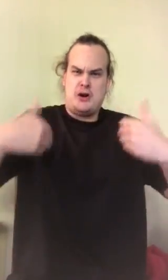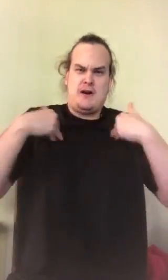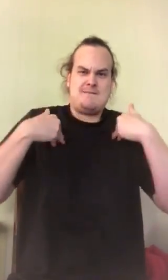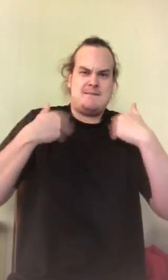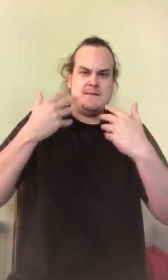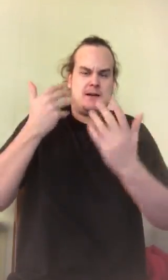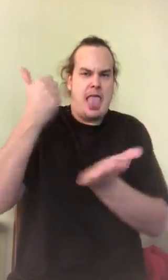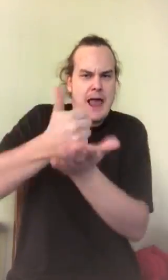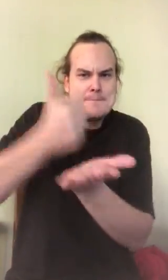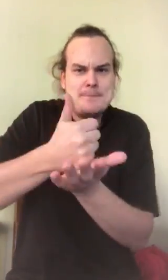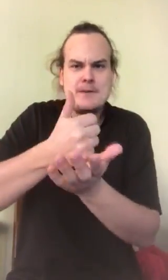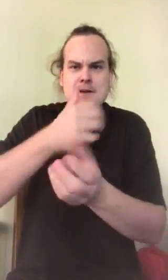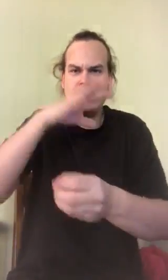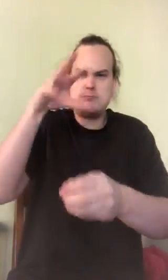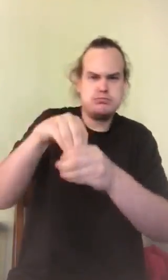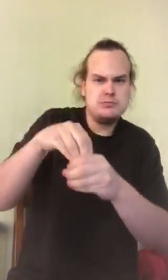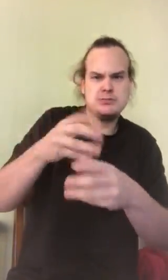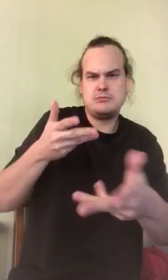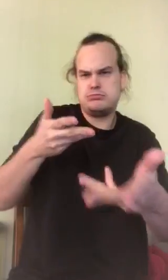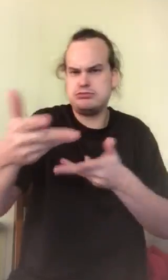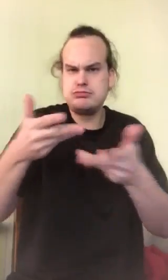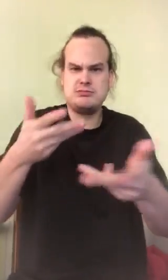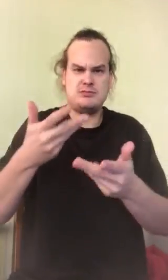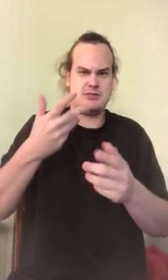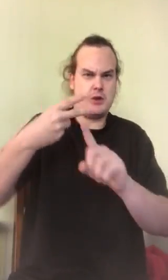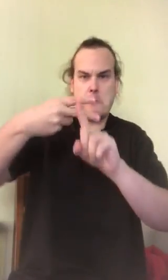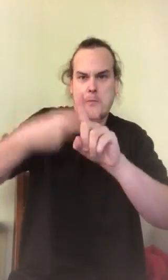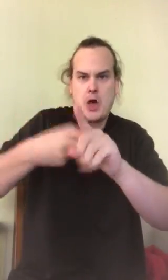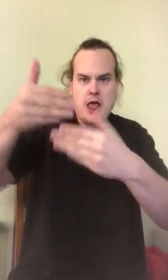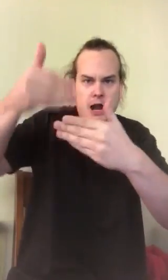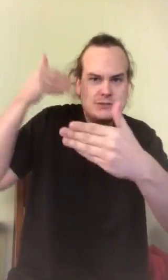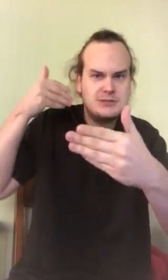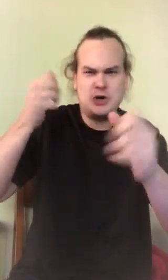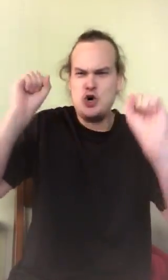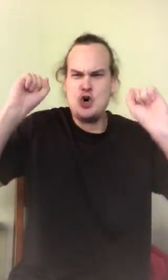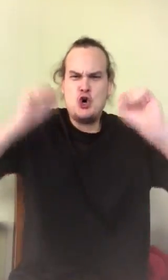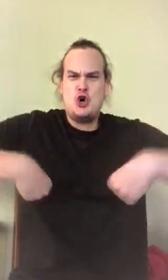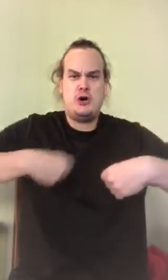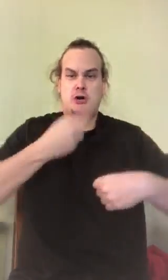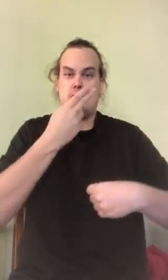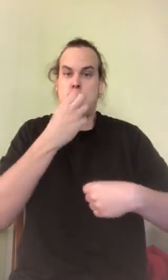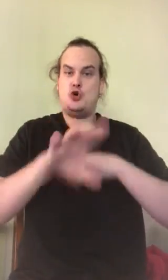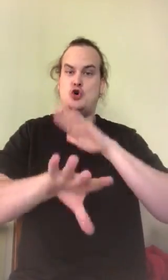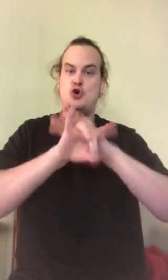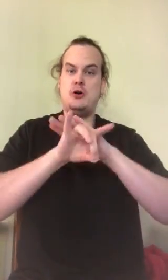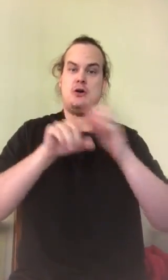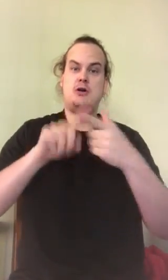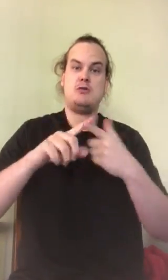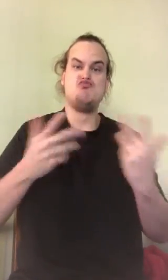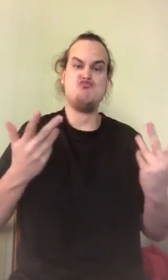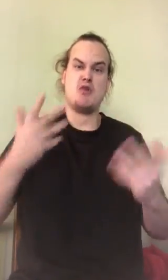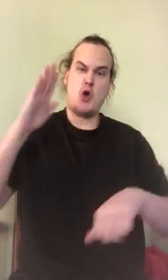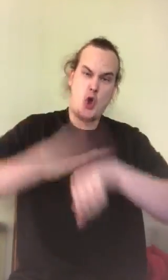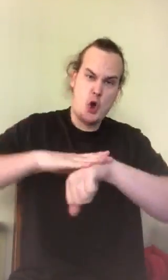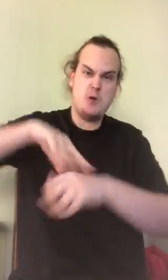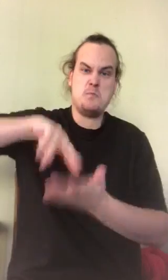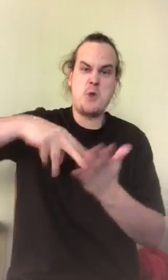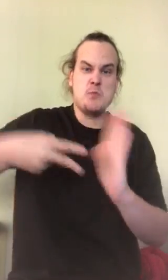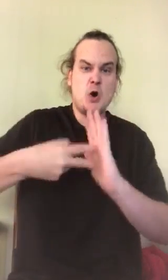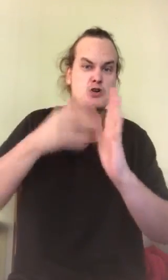He couldve helped He can get involved to talk with community maybe 2 months earlier? he couldve done this He choose to on purposely to ignore this